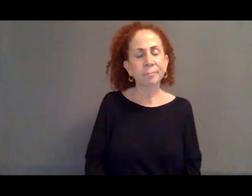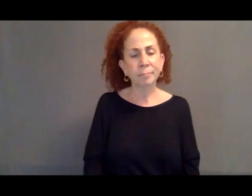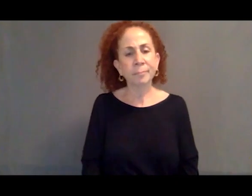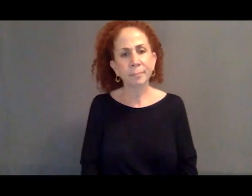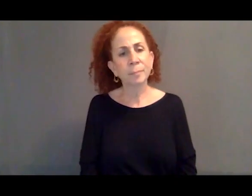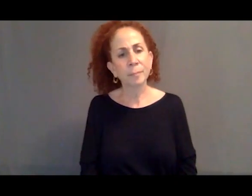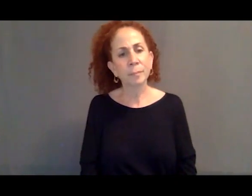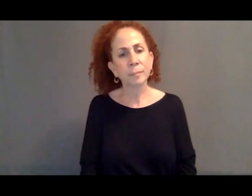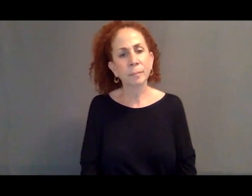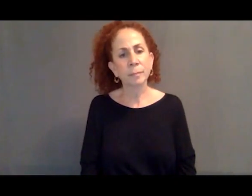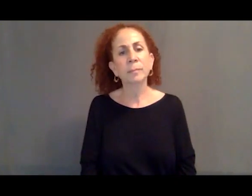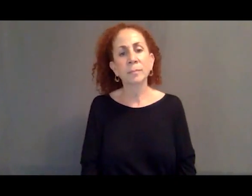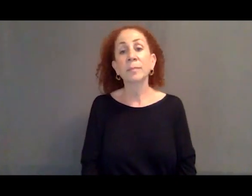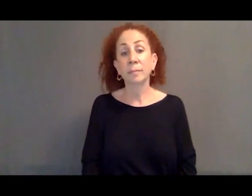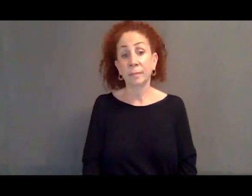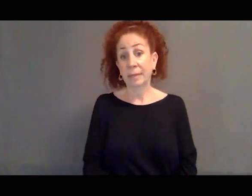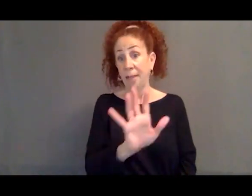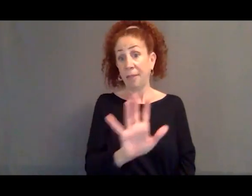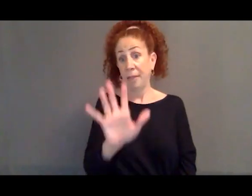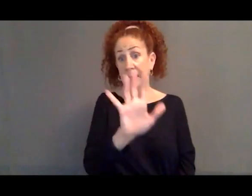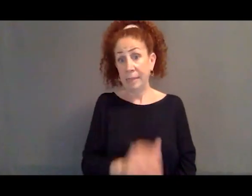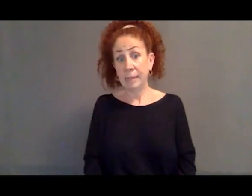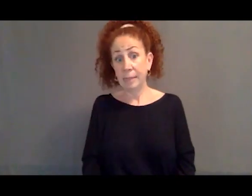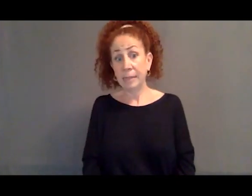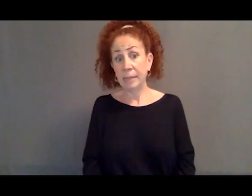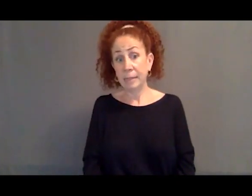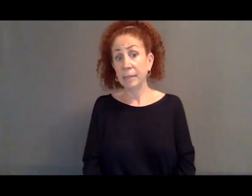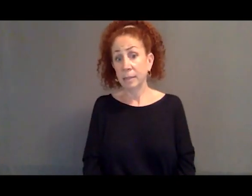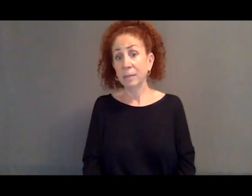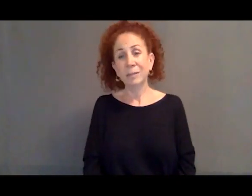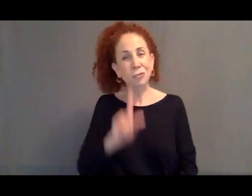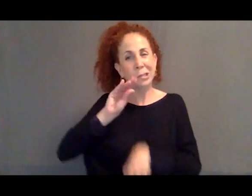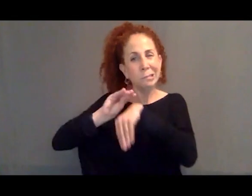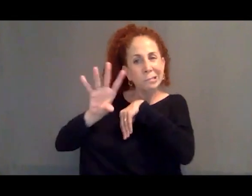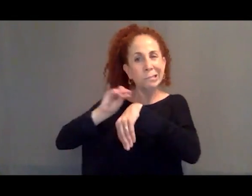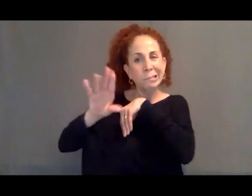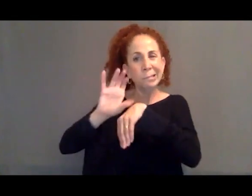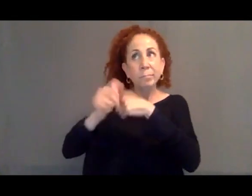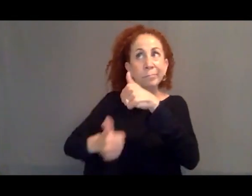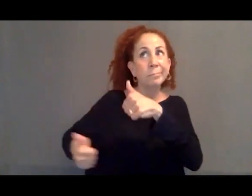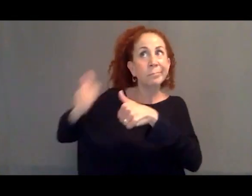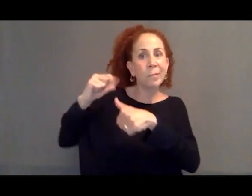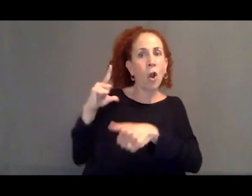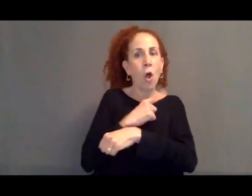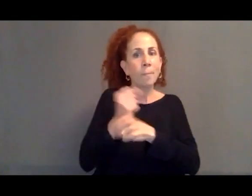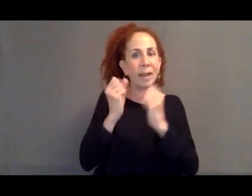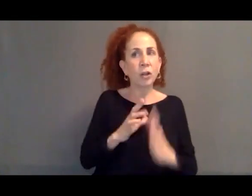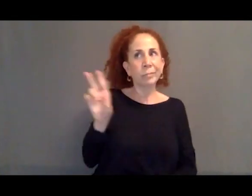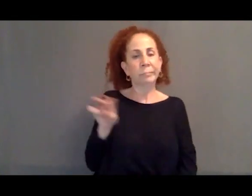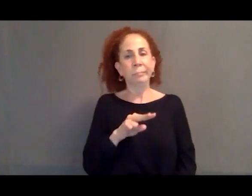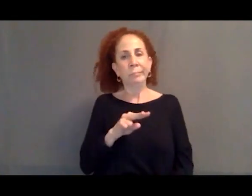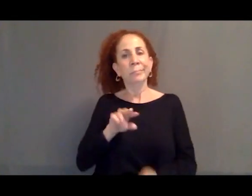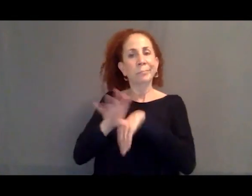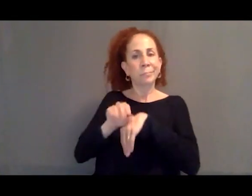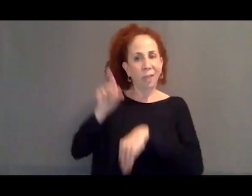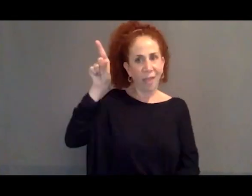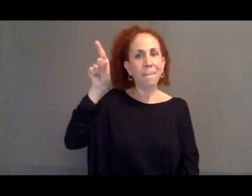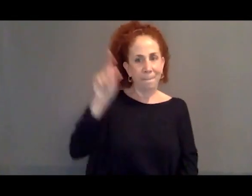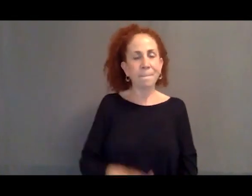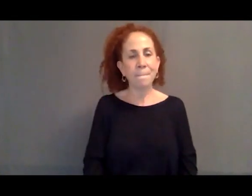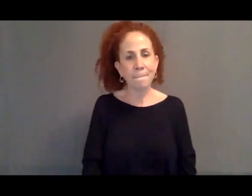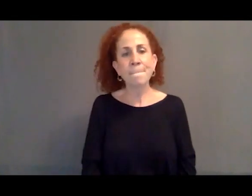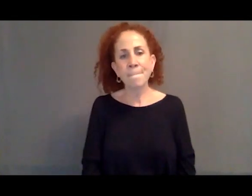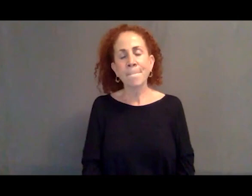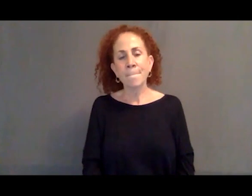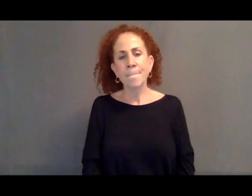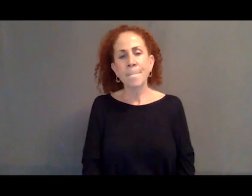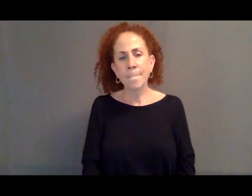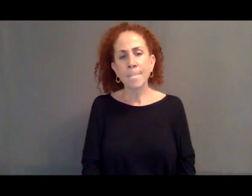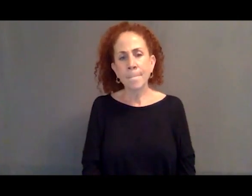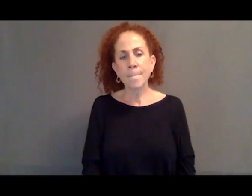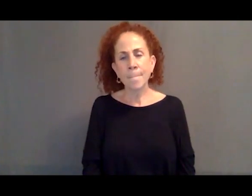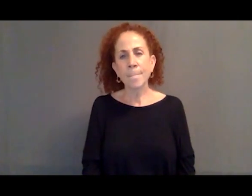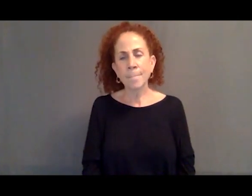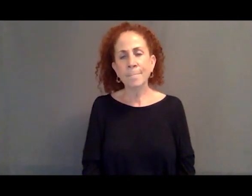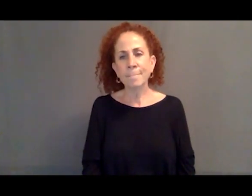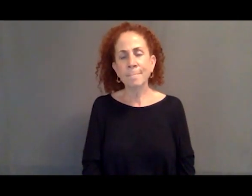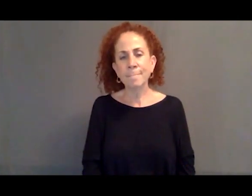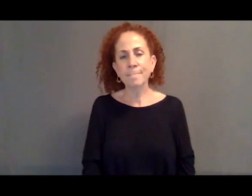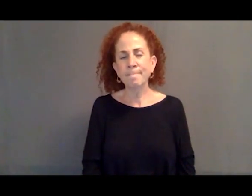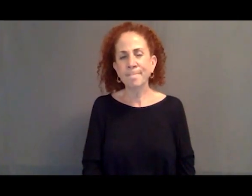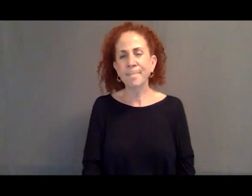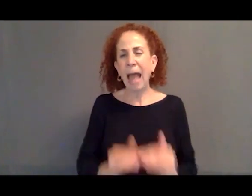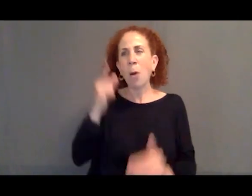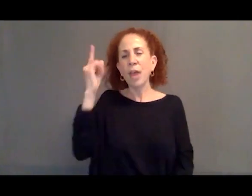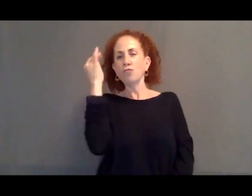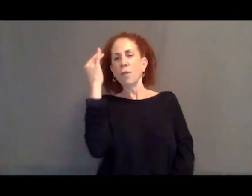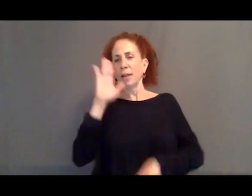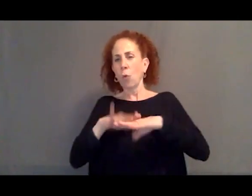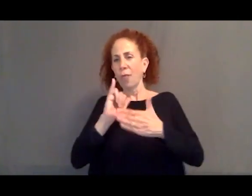And this shaped the way that policymakers saw that moment,